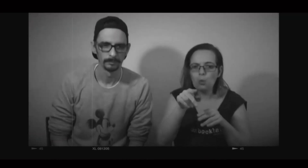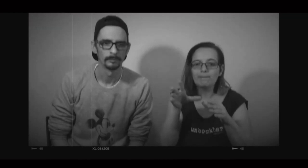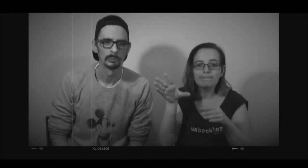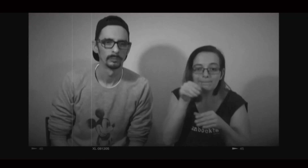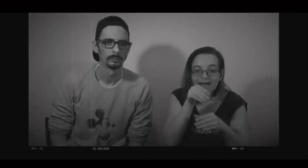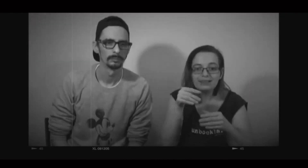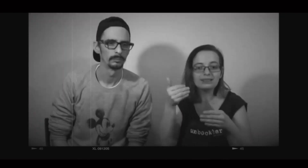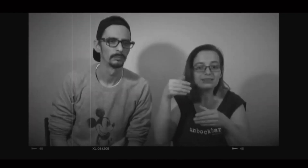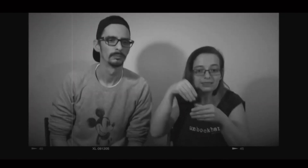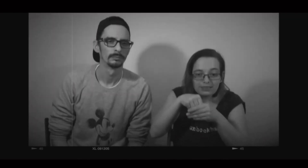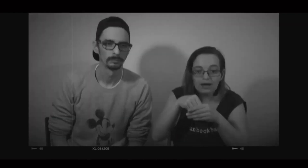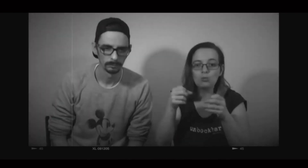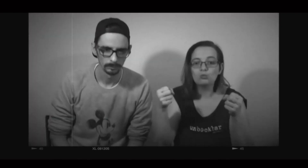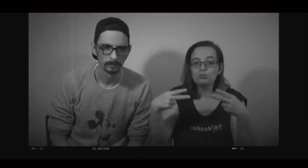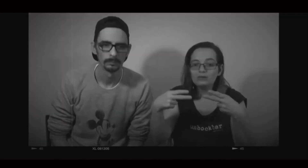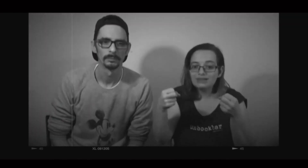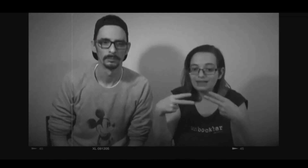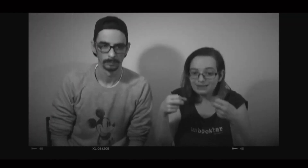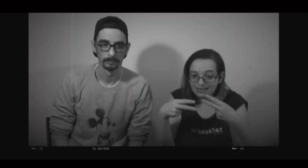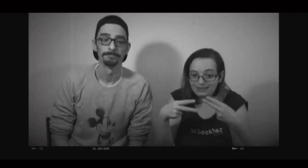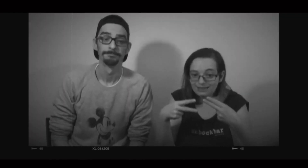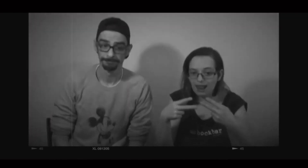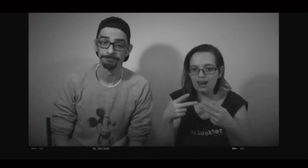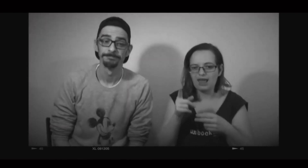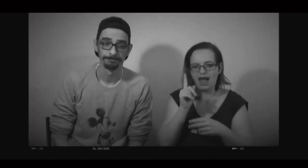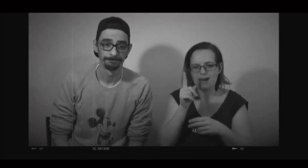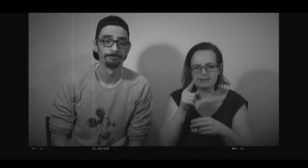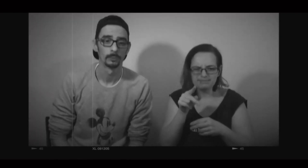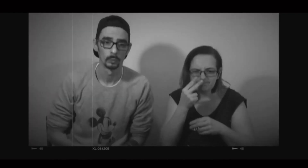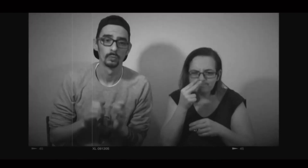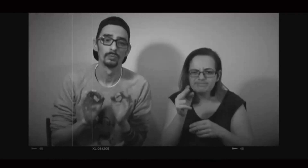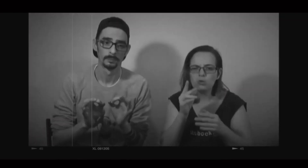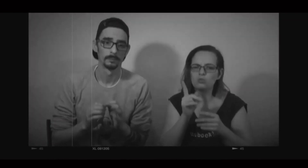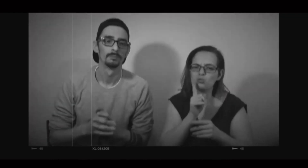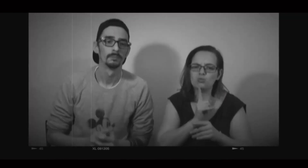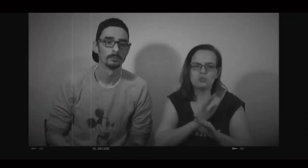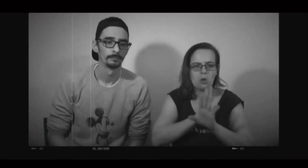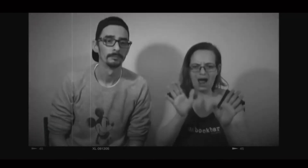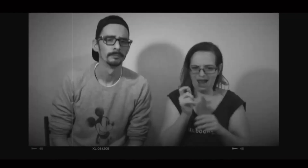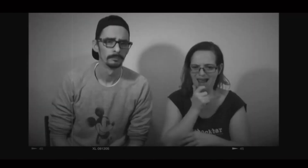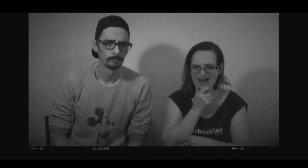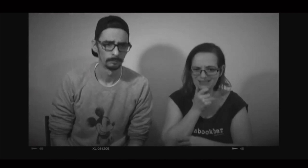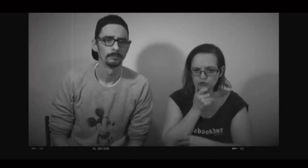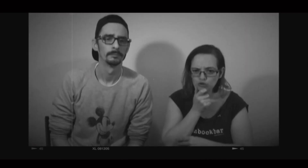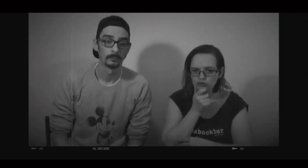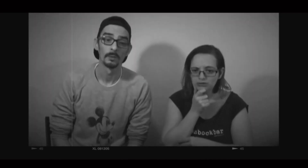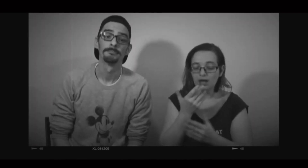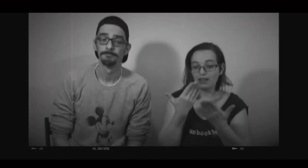At YOUTUBE I see the symbol for the subtitles. There is only the English caption to choose from.